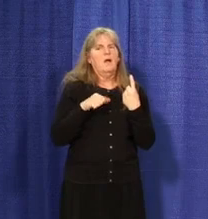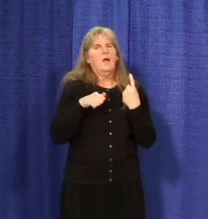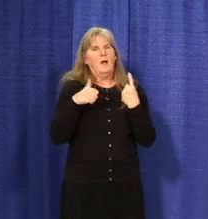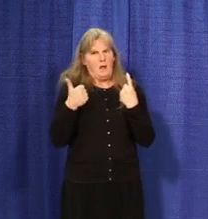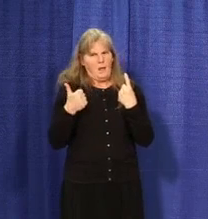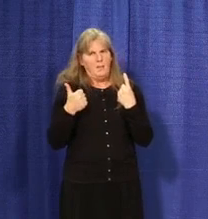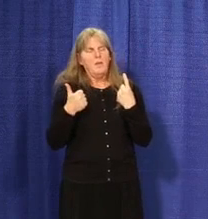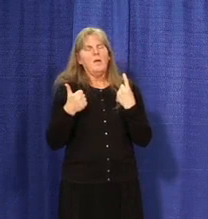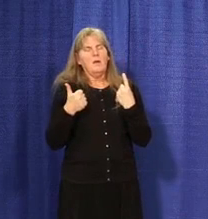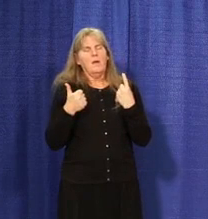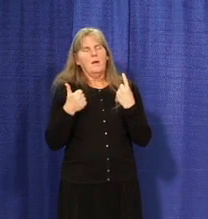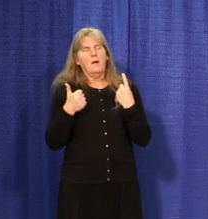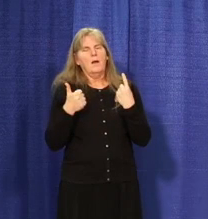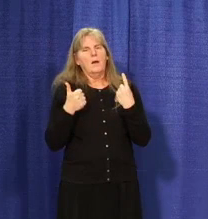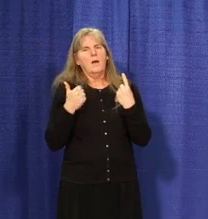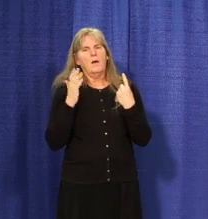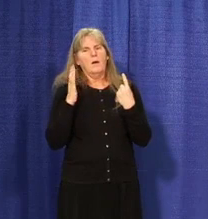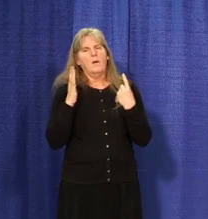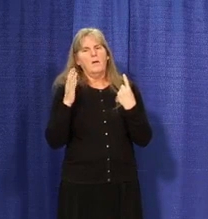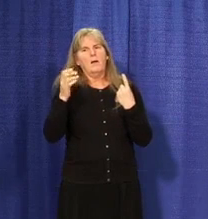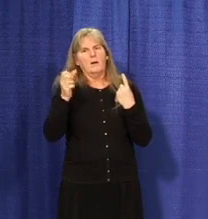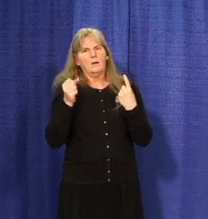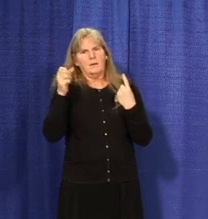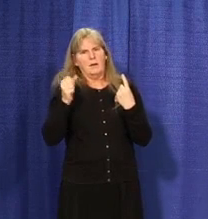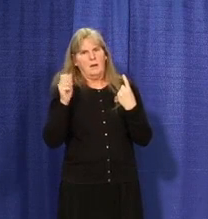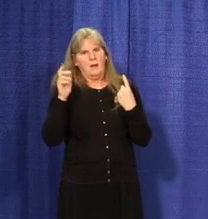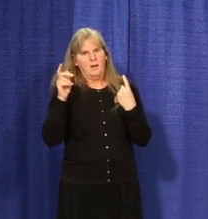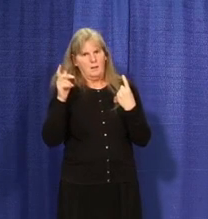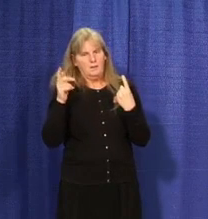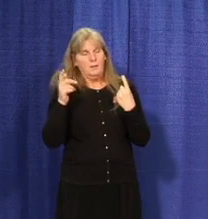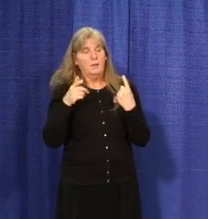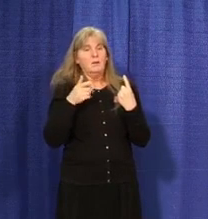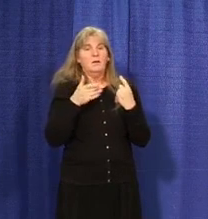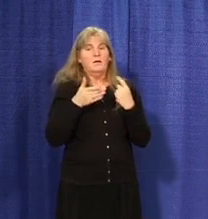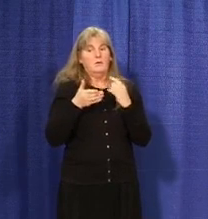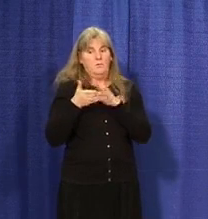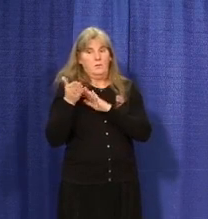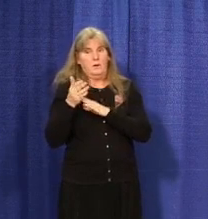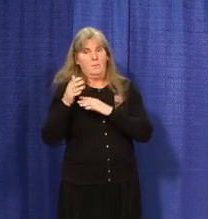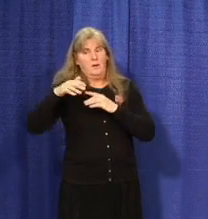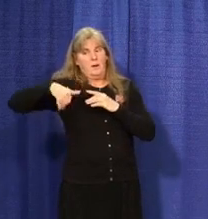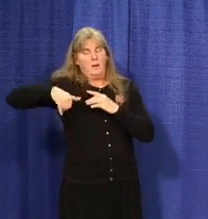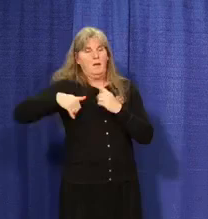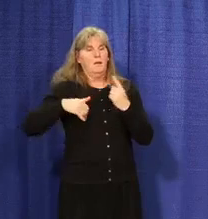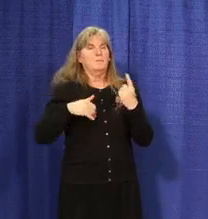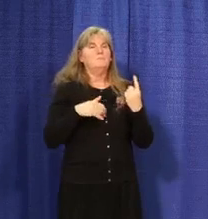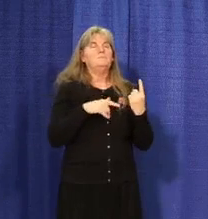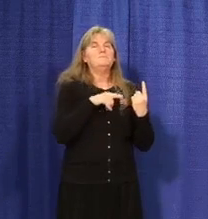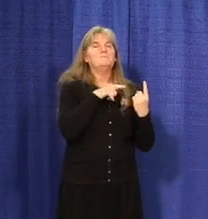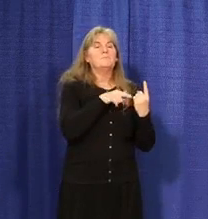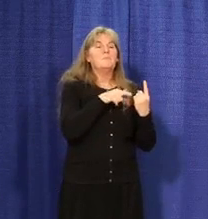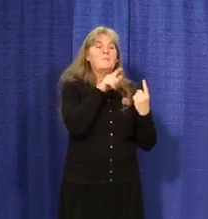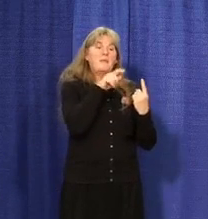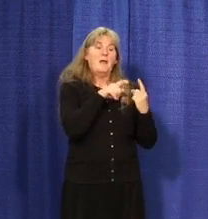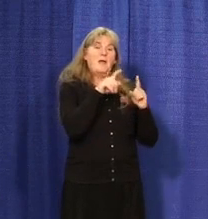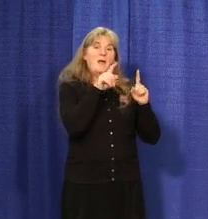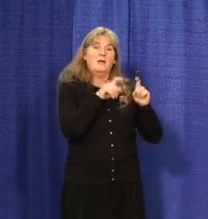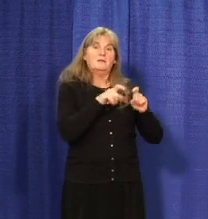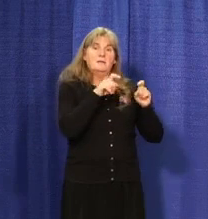acquisition, for instance the Abbott IV machines which are a potential tool for us to use.